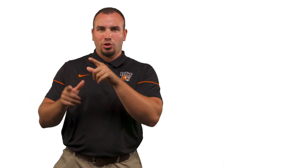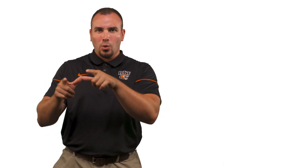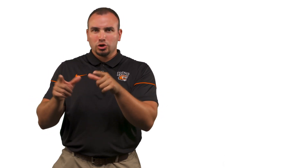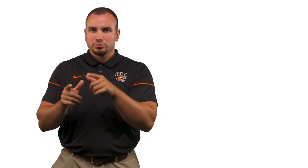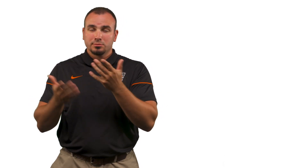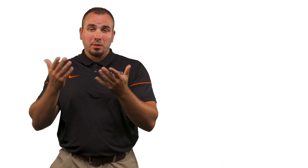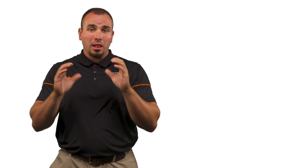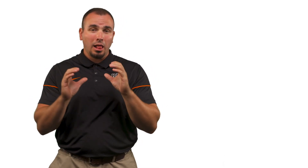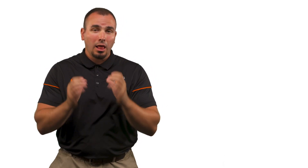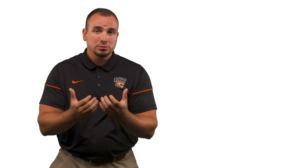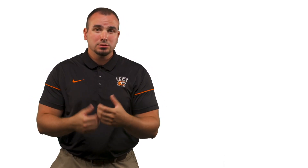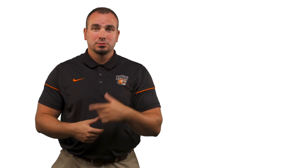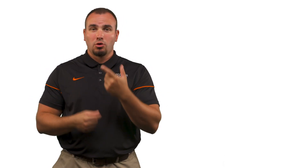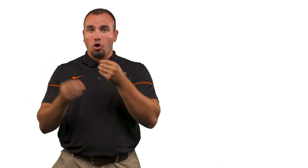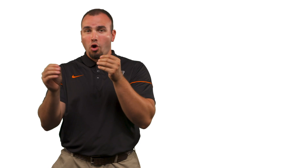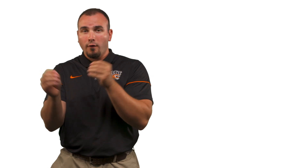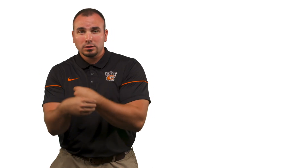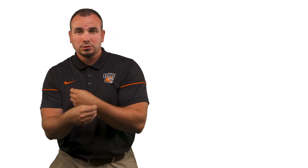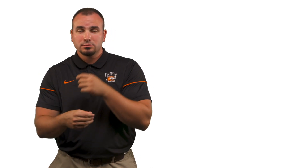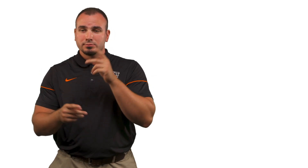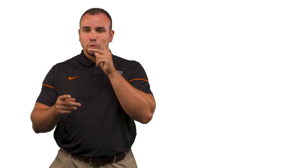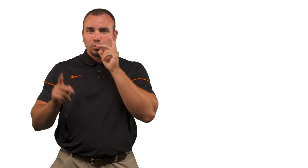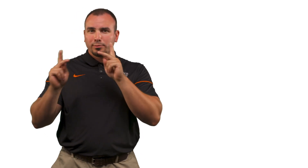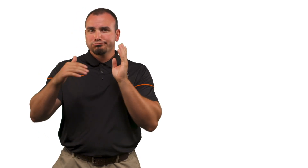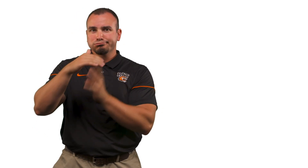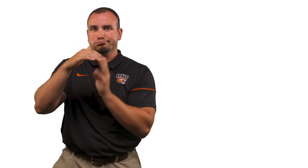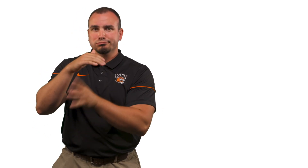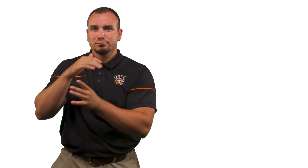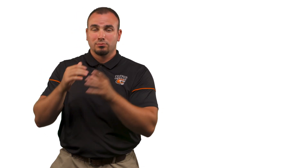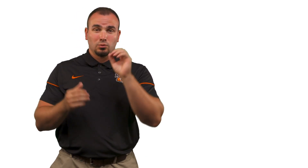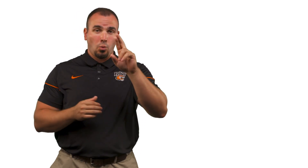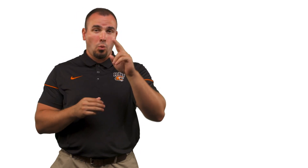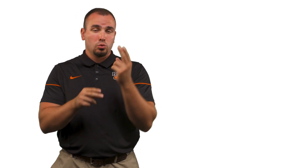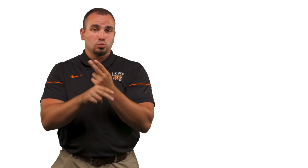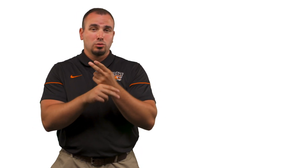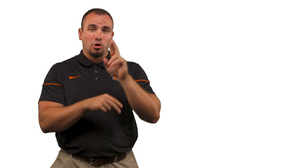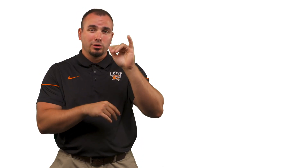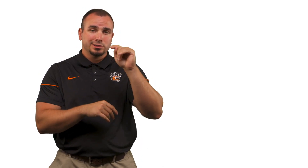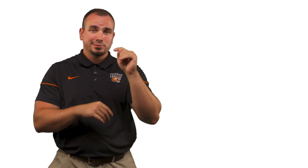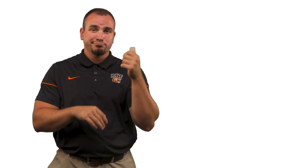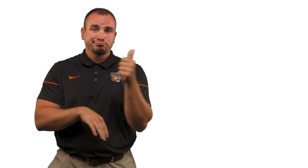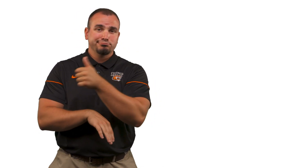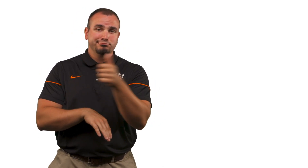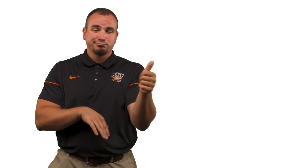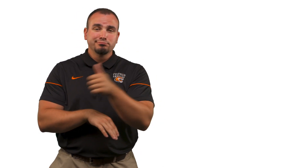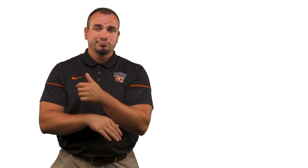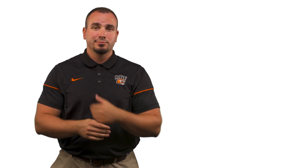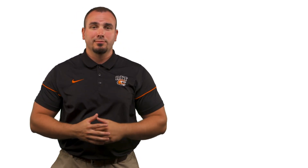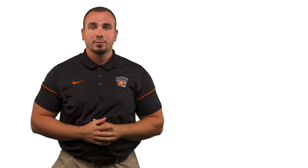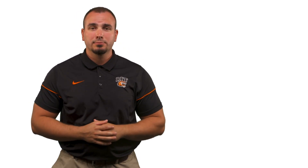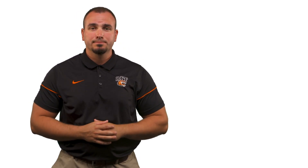associate individual's locations such as classrooms, office areas with frequent visitors, and use